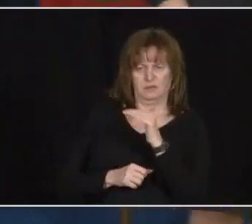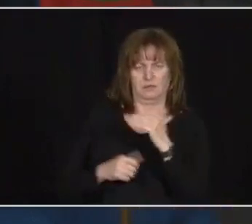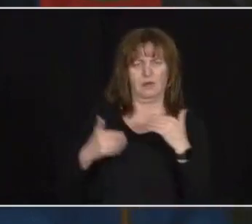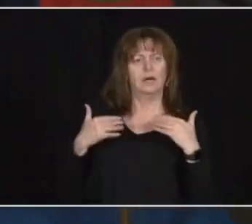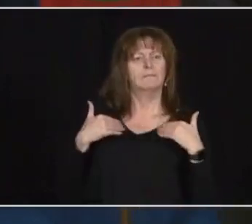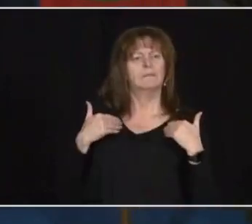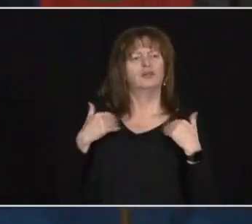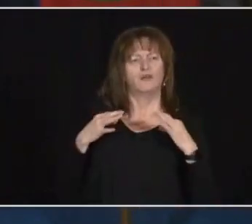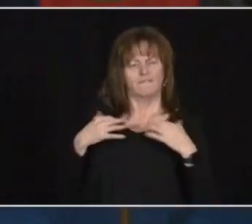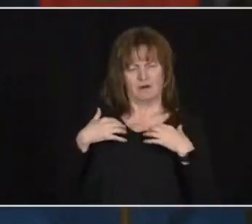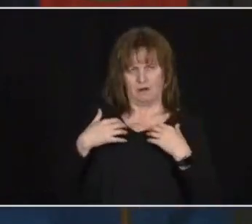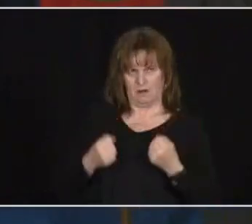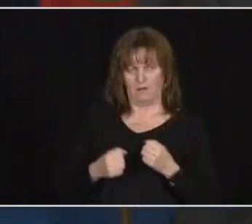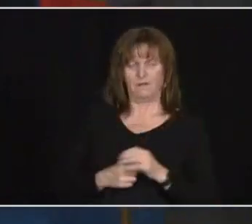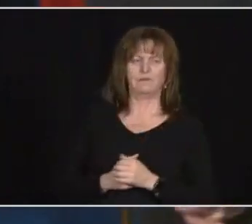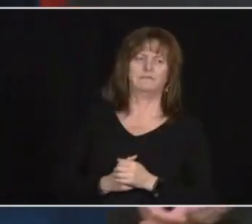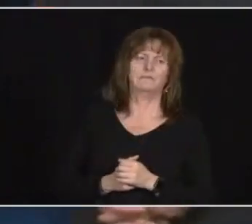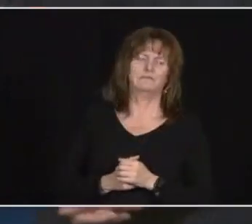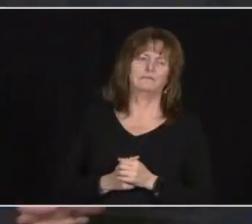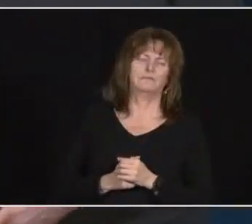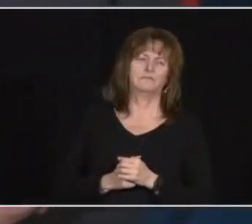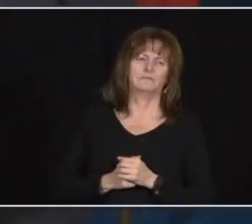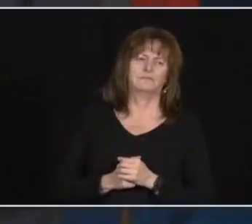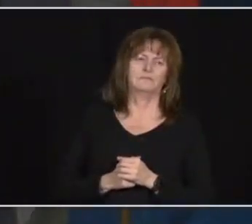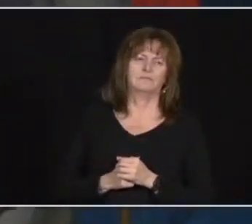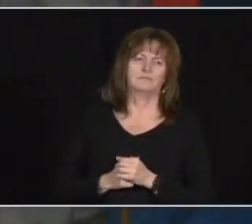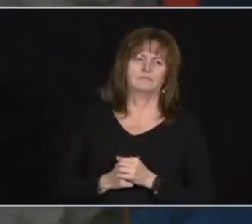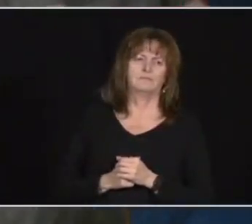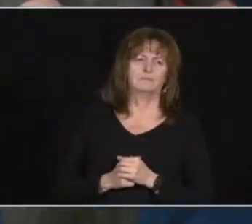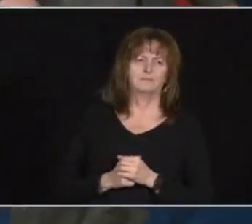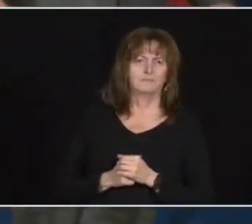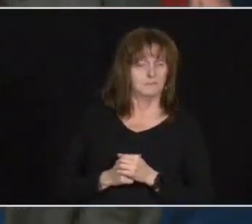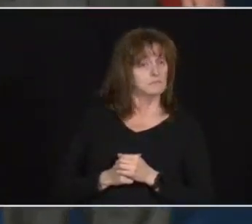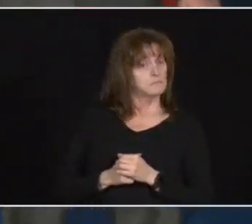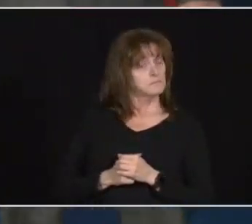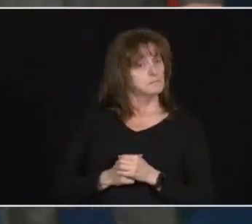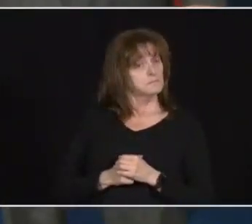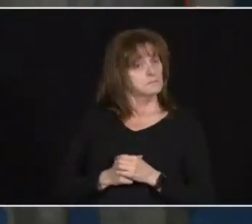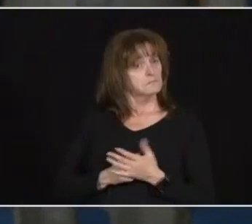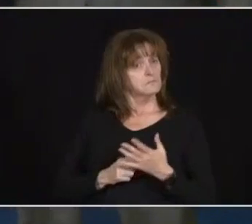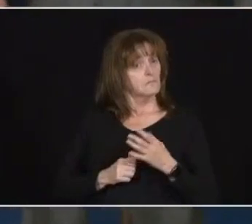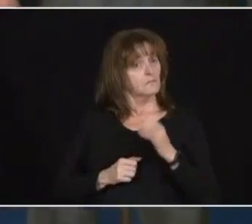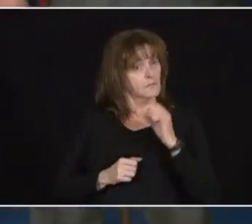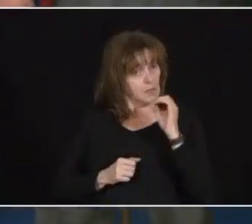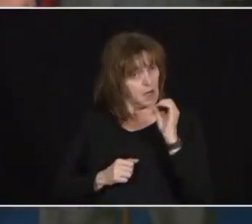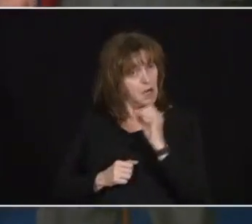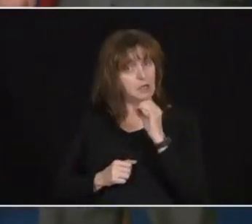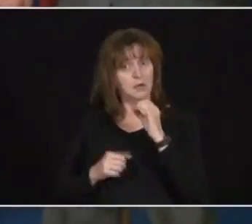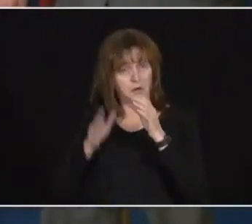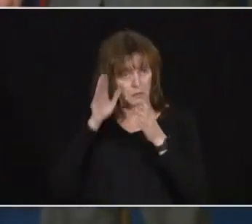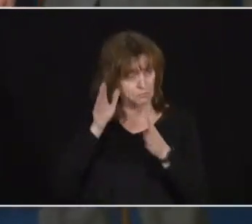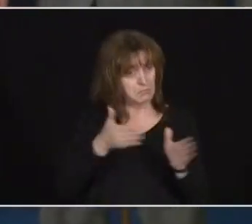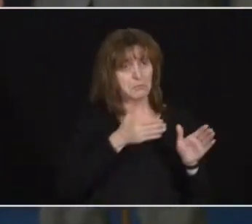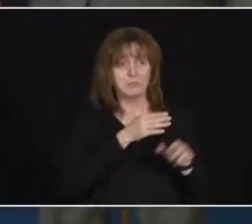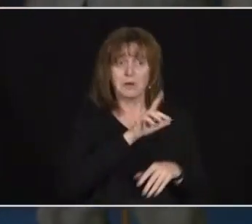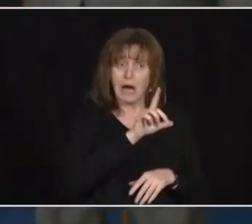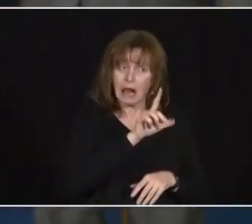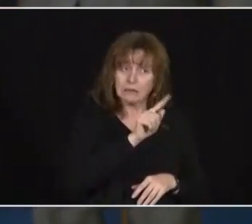so the province has been giving detailed information on long-term care homes, number of cases, deaths in the number of homes that